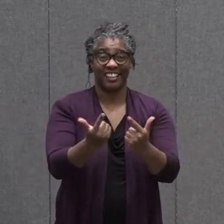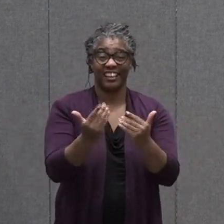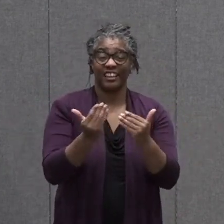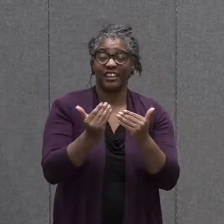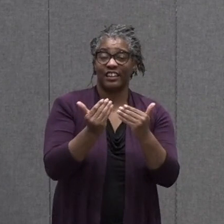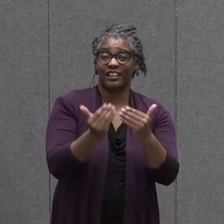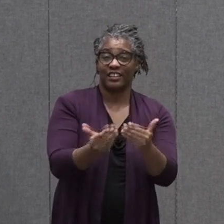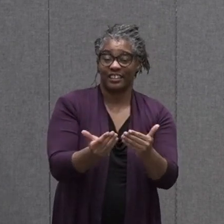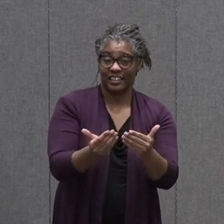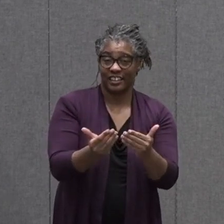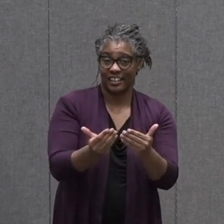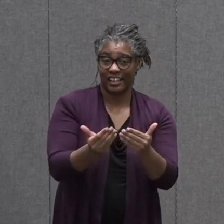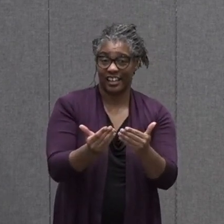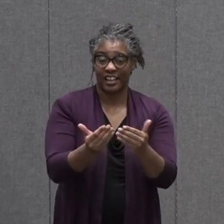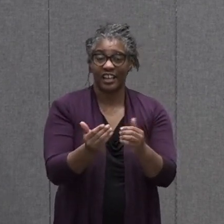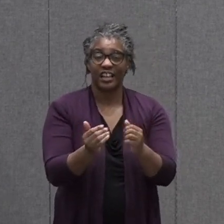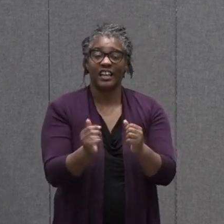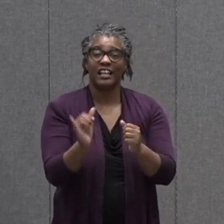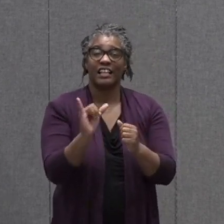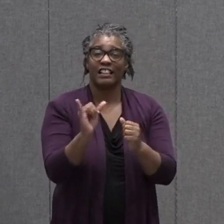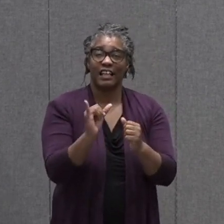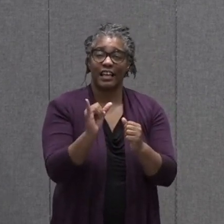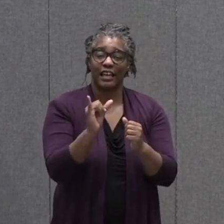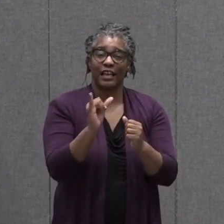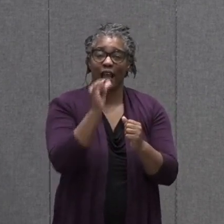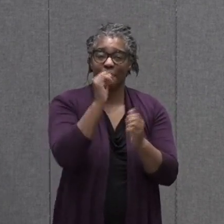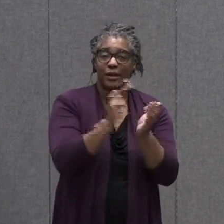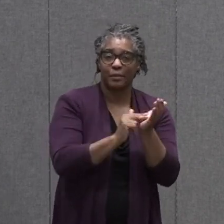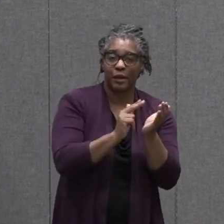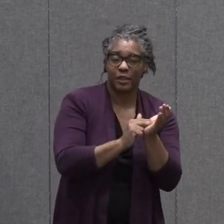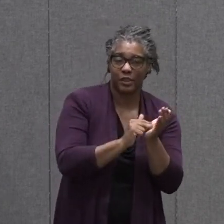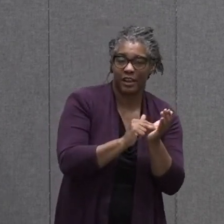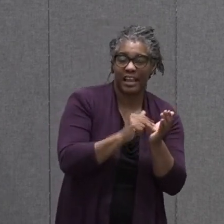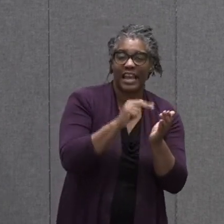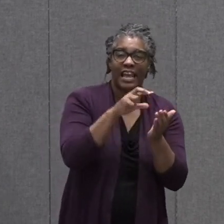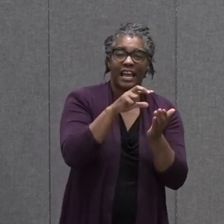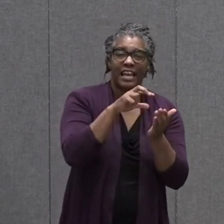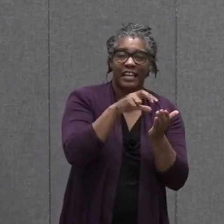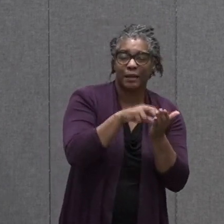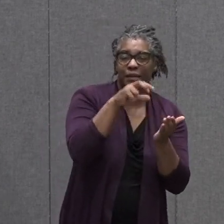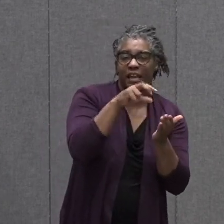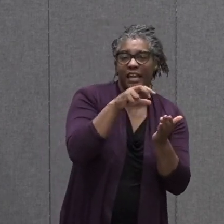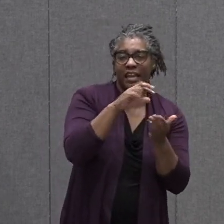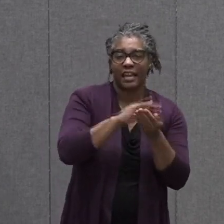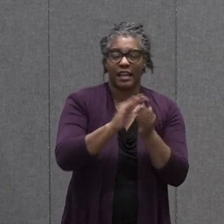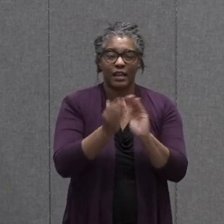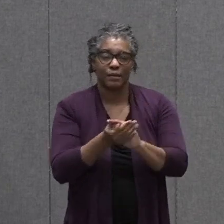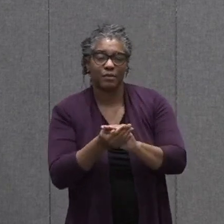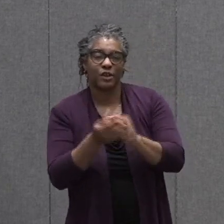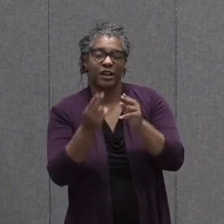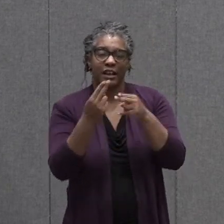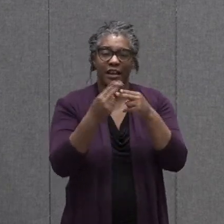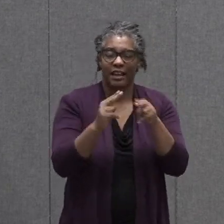and Hamburger and Cupcake and Egg and Meatball and French Fries and Soup